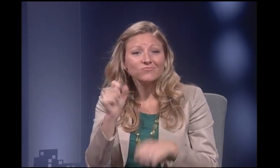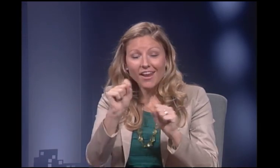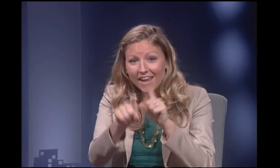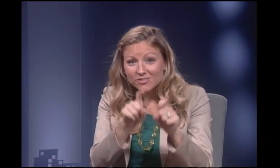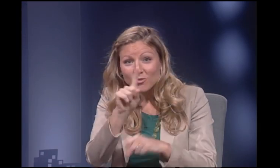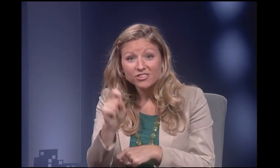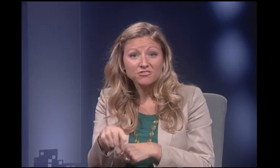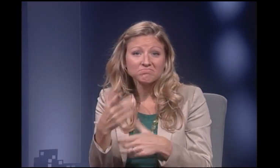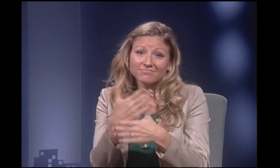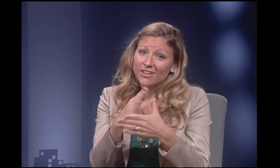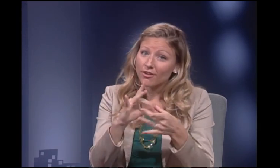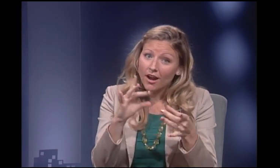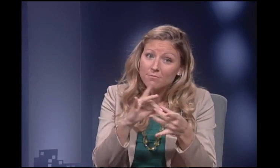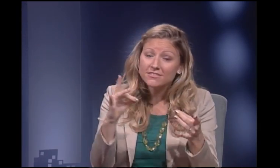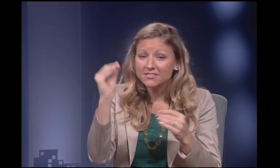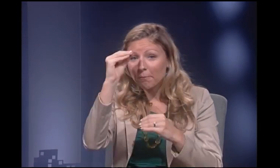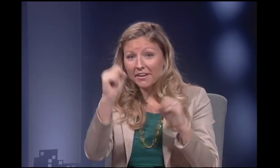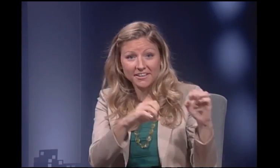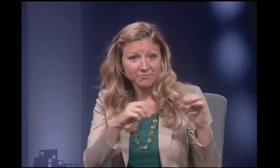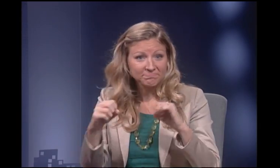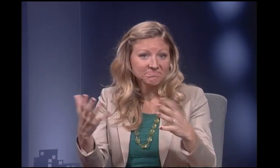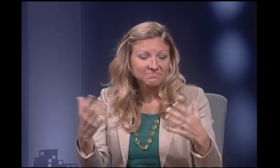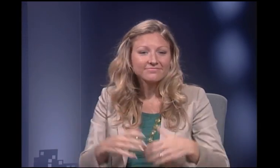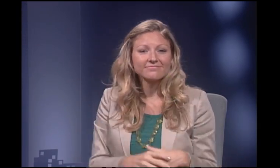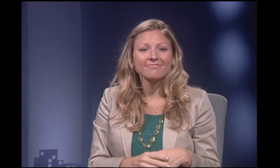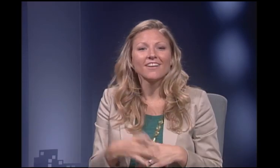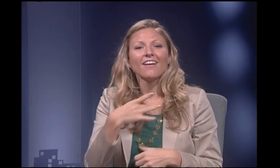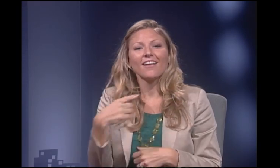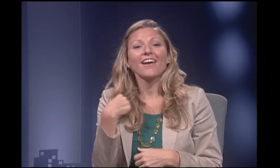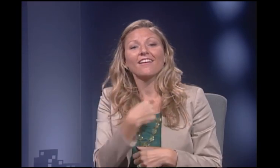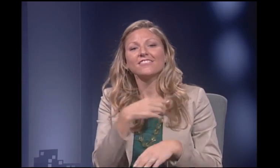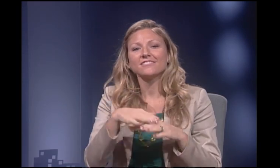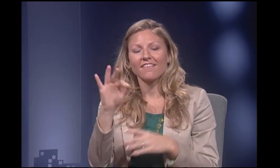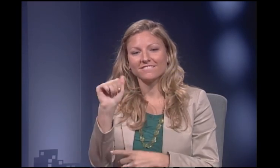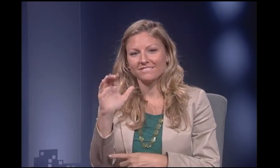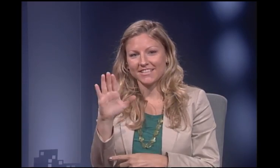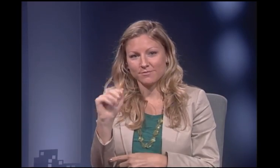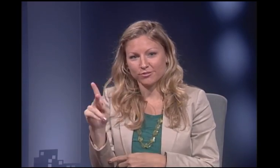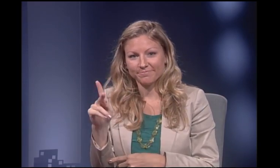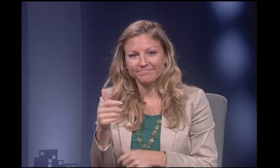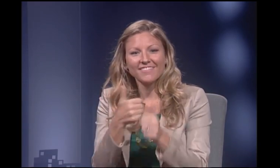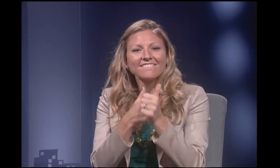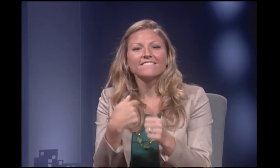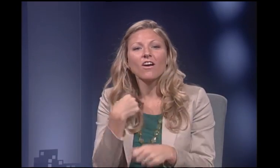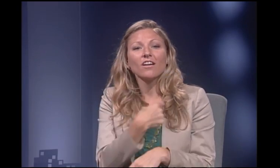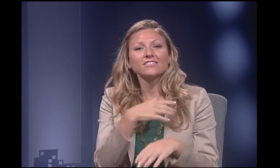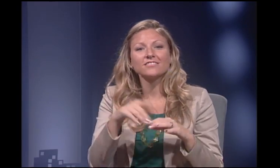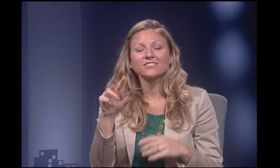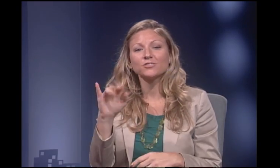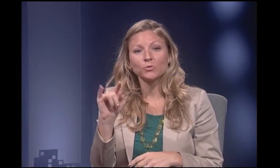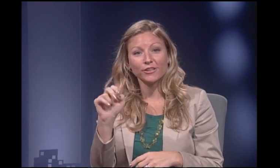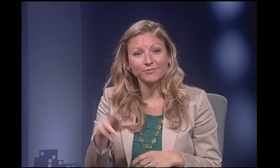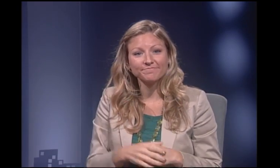where you can ask question, share your comments and opinions. Like us on Facebook, follow us on Twitter.